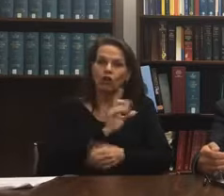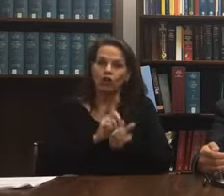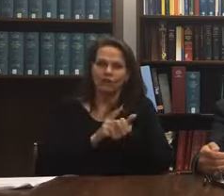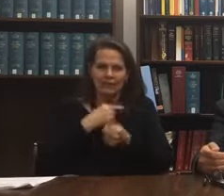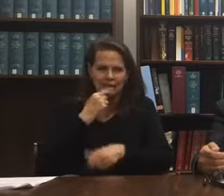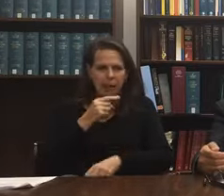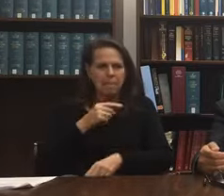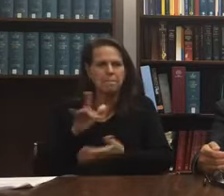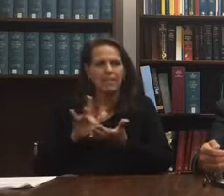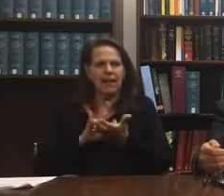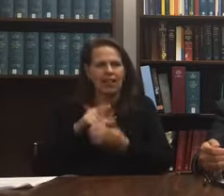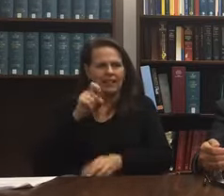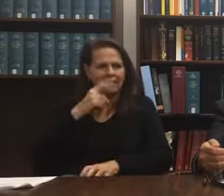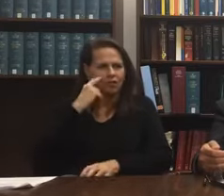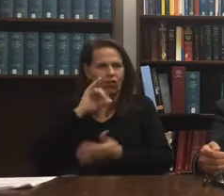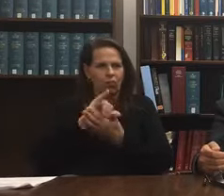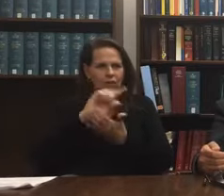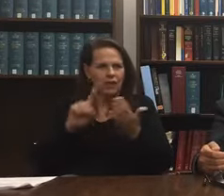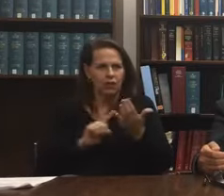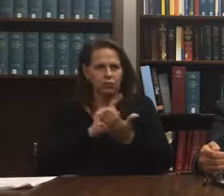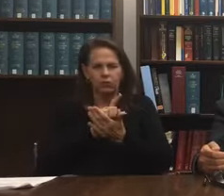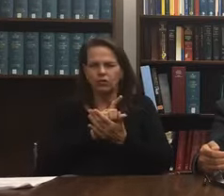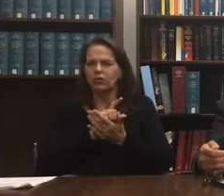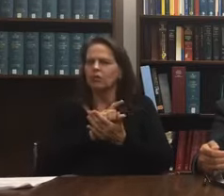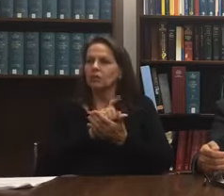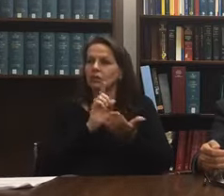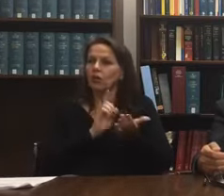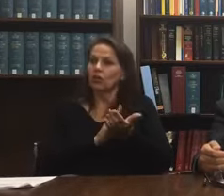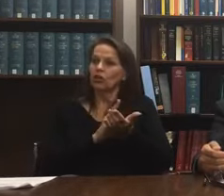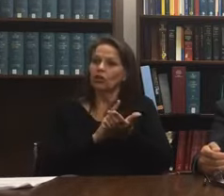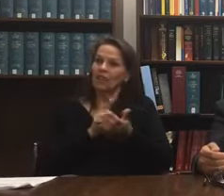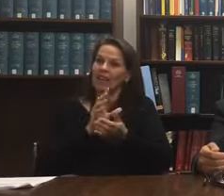eighty four hours the doctors for the health plan I've never met or assess my